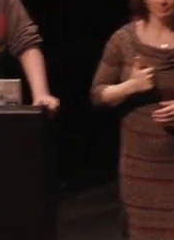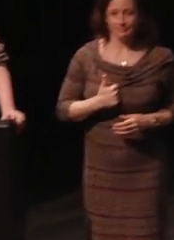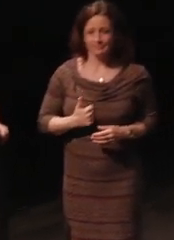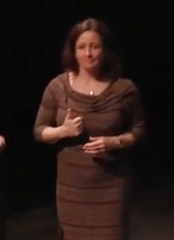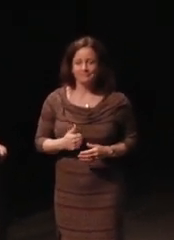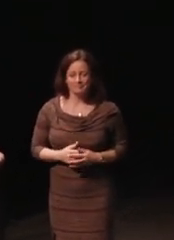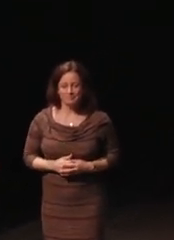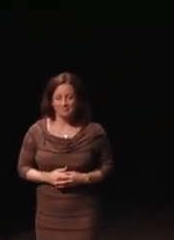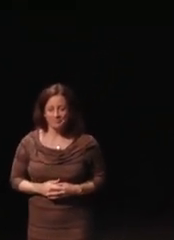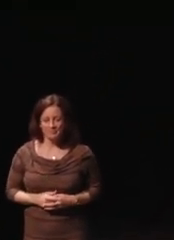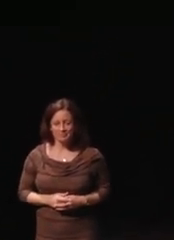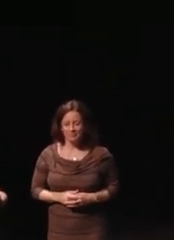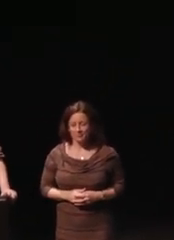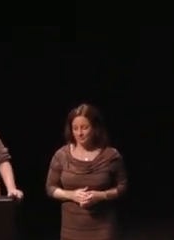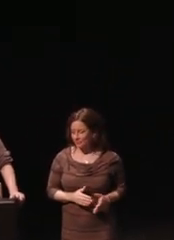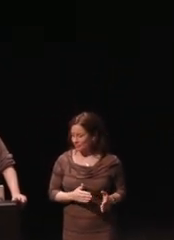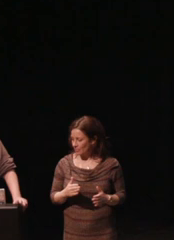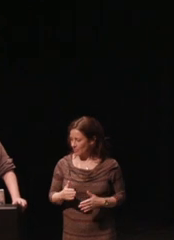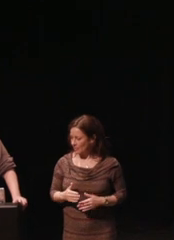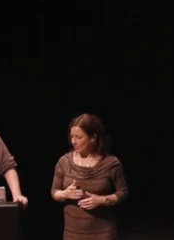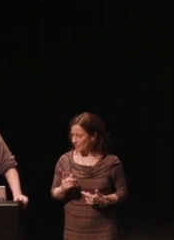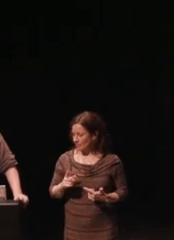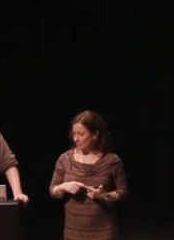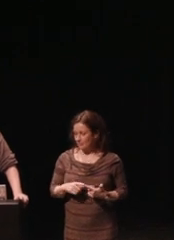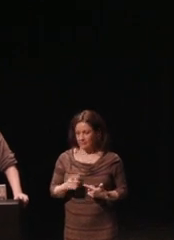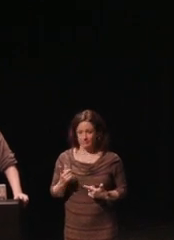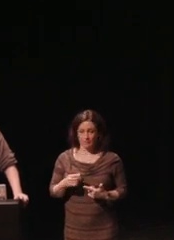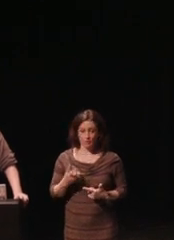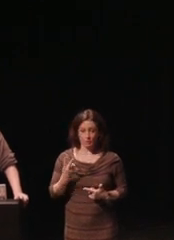Call of Duty World War 2, 2.44 million.